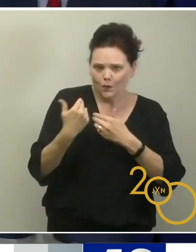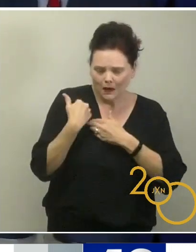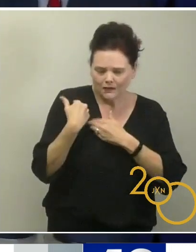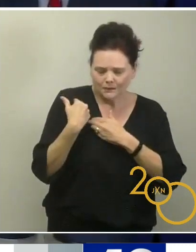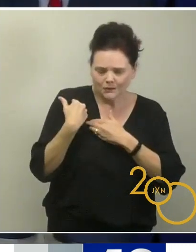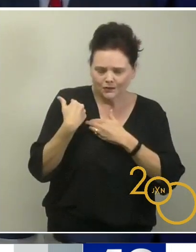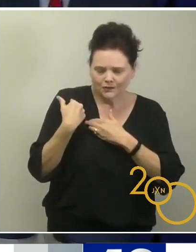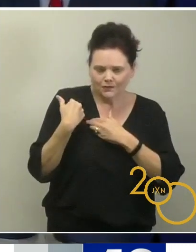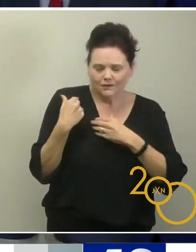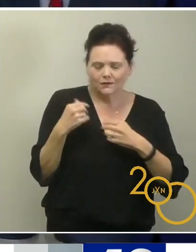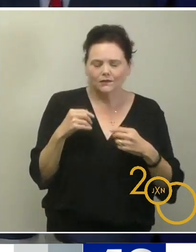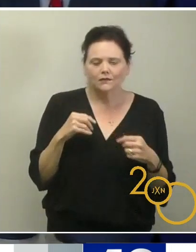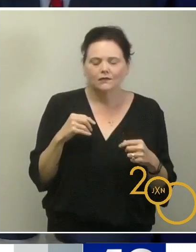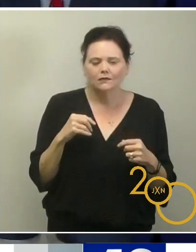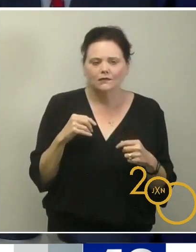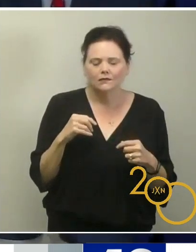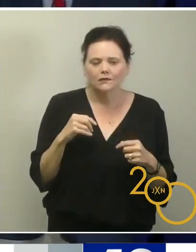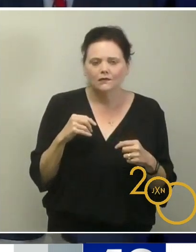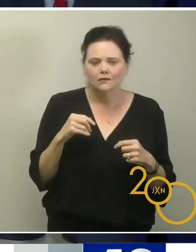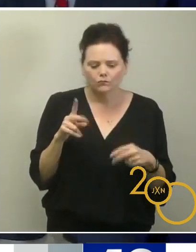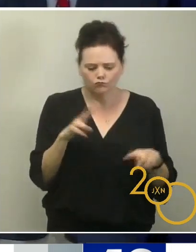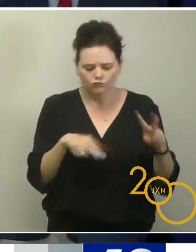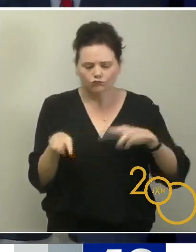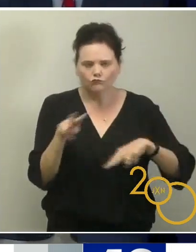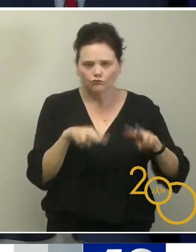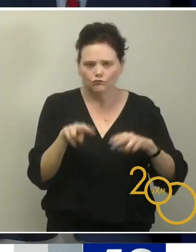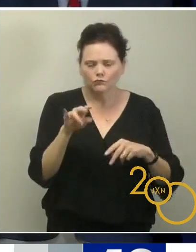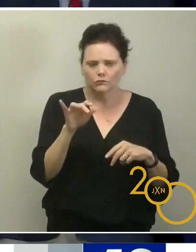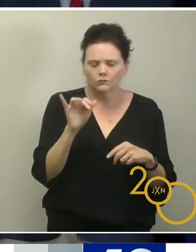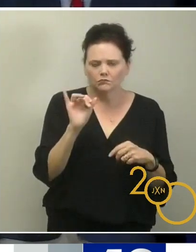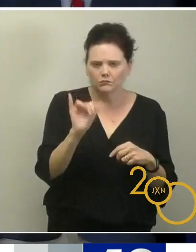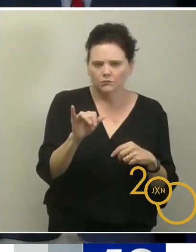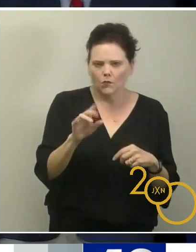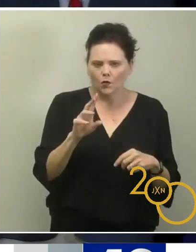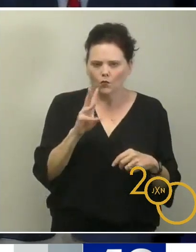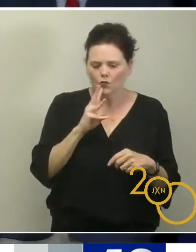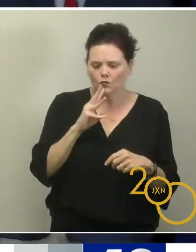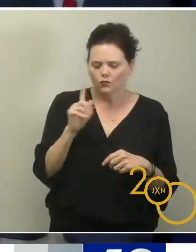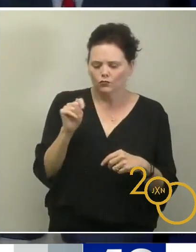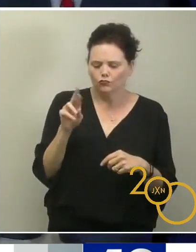ARE BEFORE US WERE IDENTIFIED BY BOTH THE STATE AGENCY AS WELL AS THE FEDERAL AGENCY.